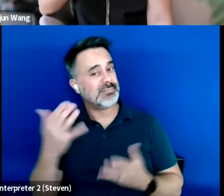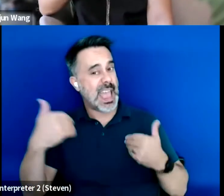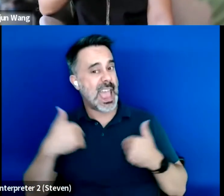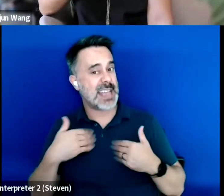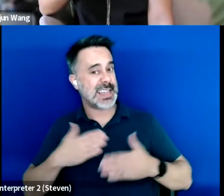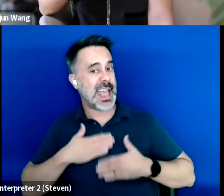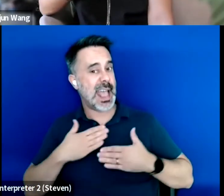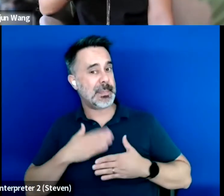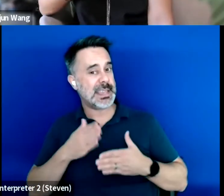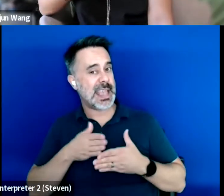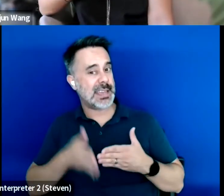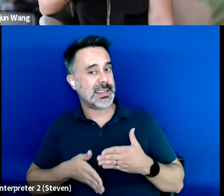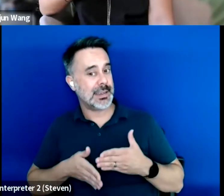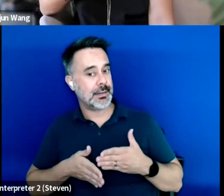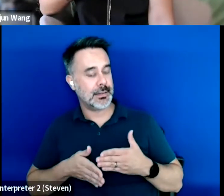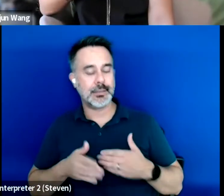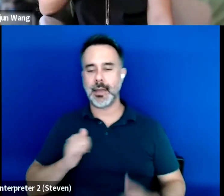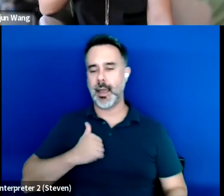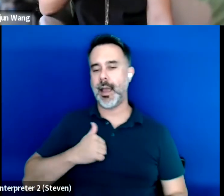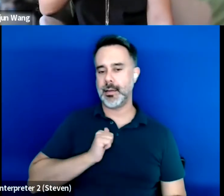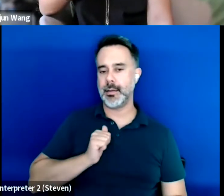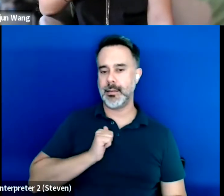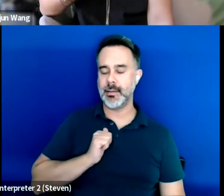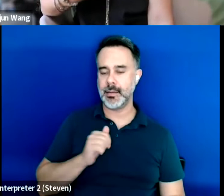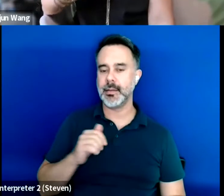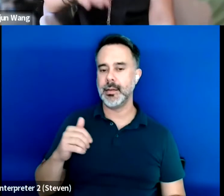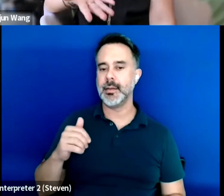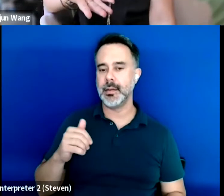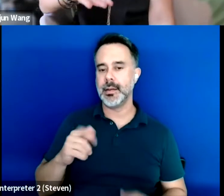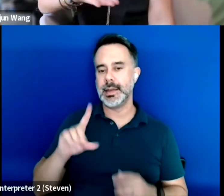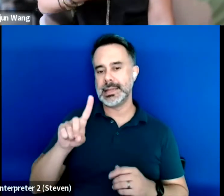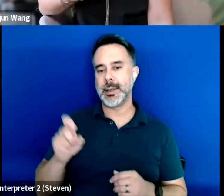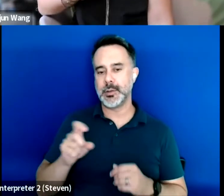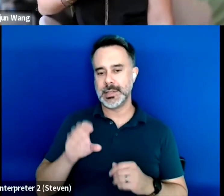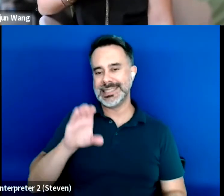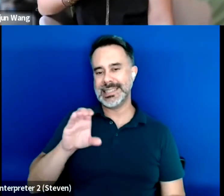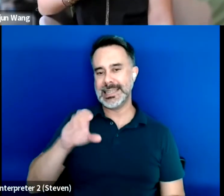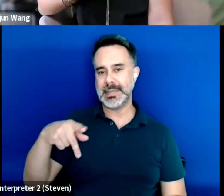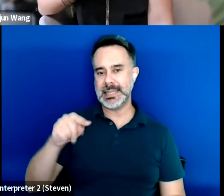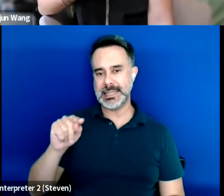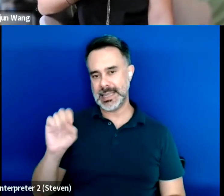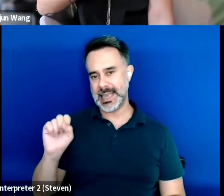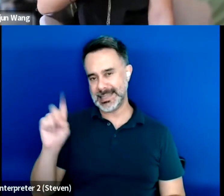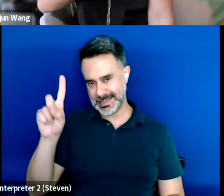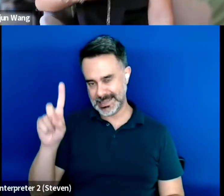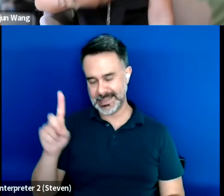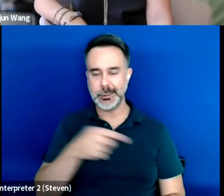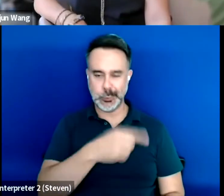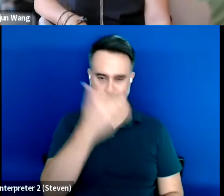to be mostly positive and, at the very end they twist and, like, have, like, a slightly negative thing?